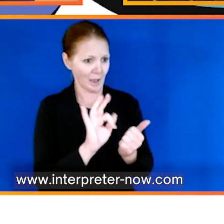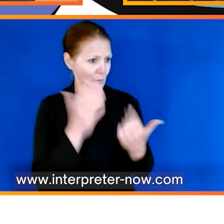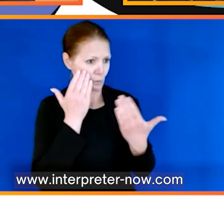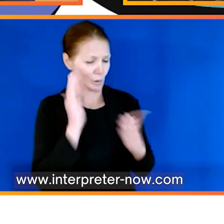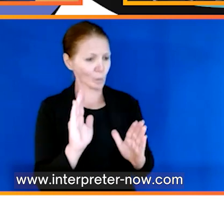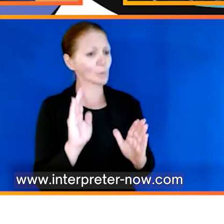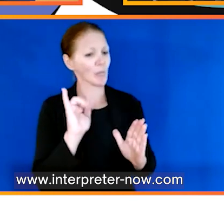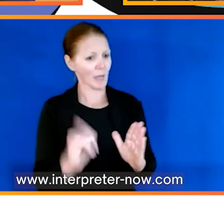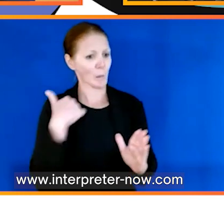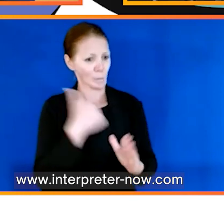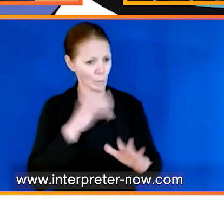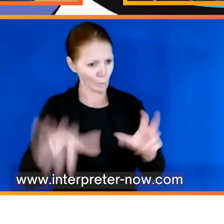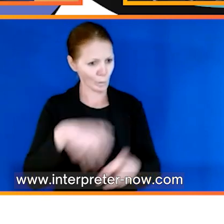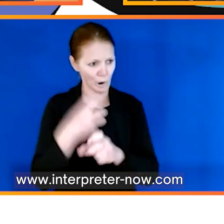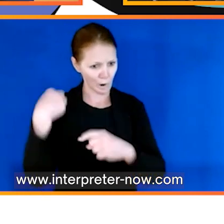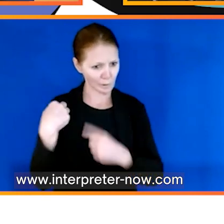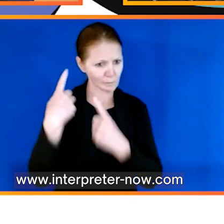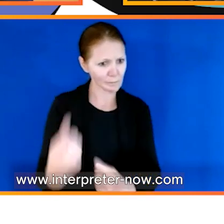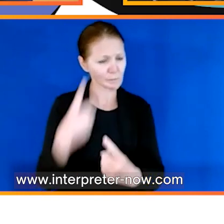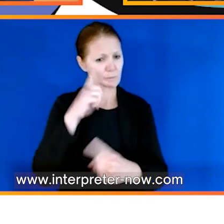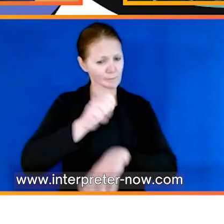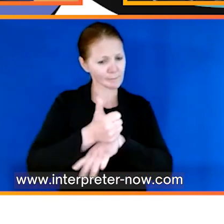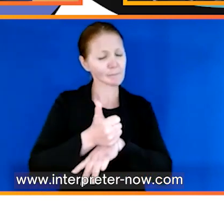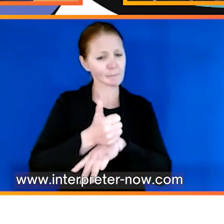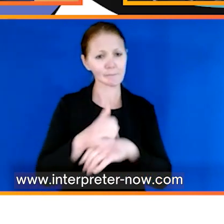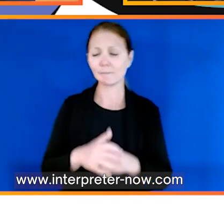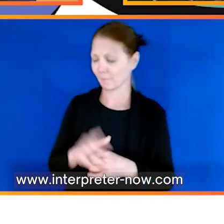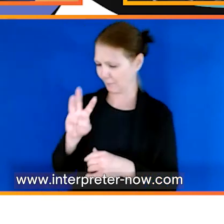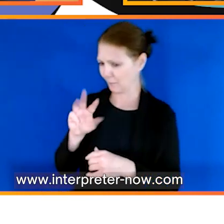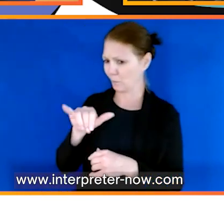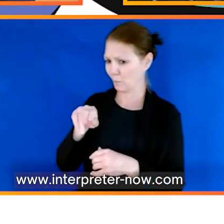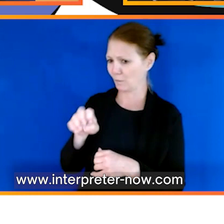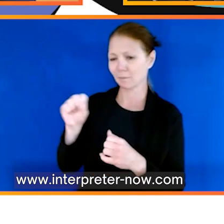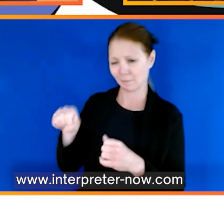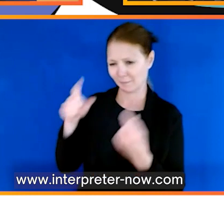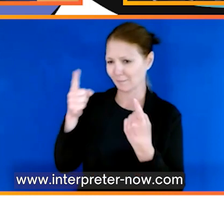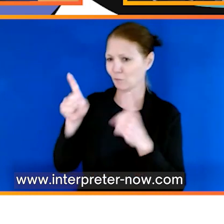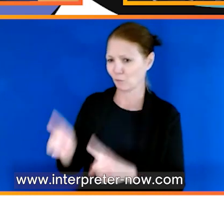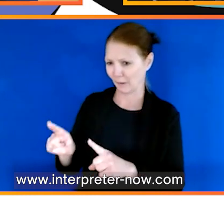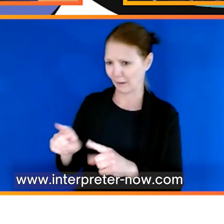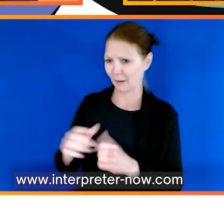So in addition to Tech Inclusion, the conference that we hosted, Change Catalyst has consulted